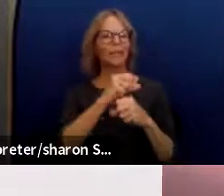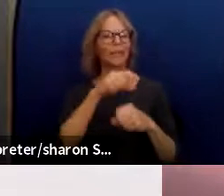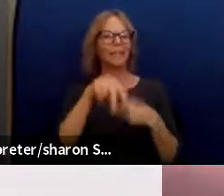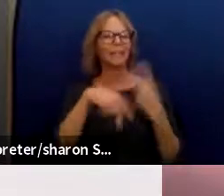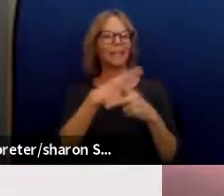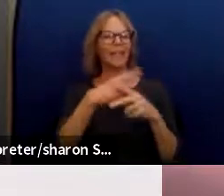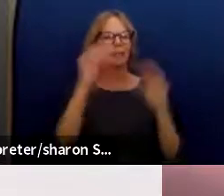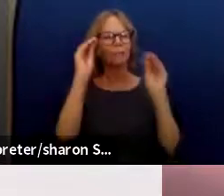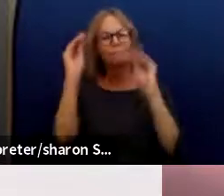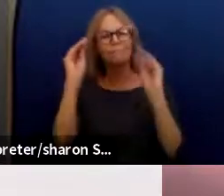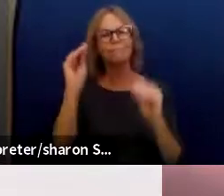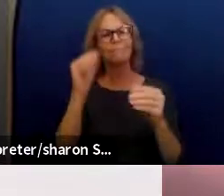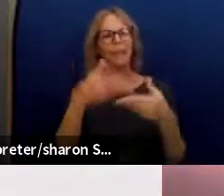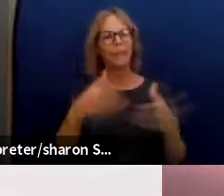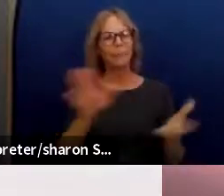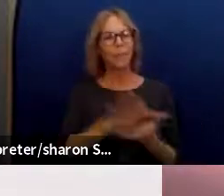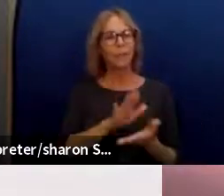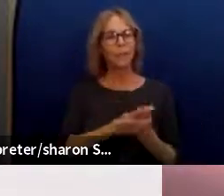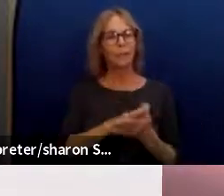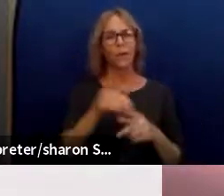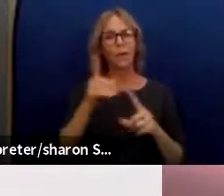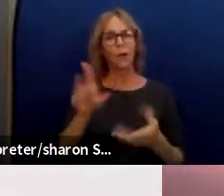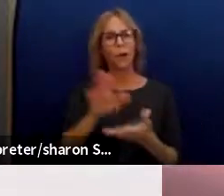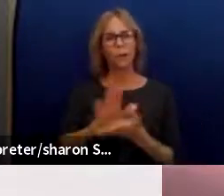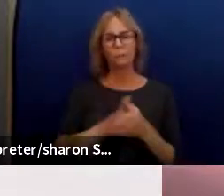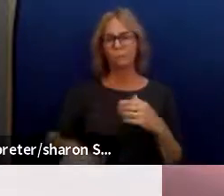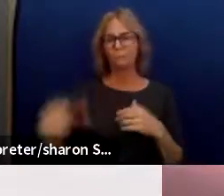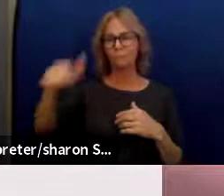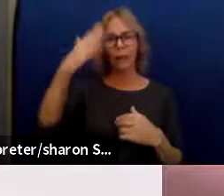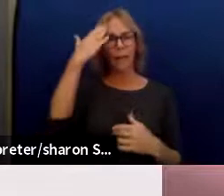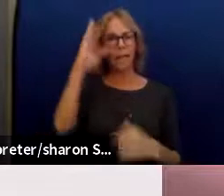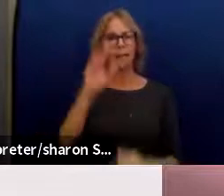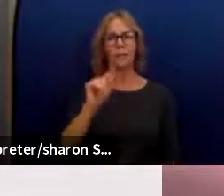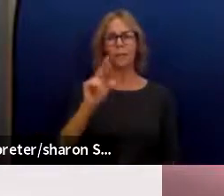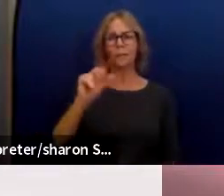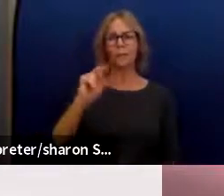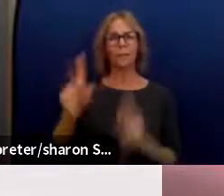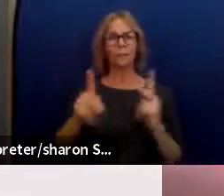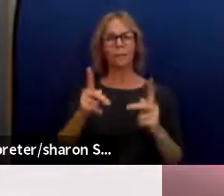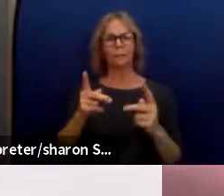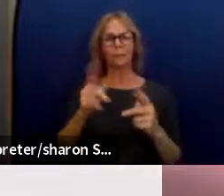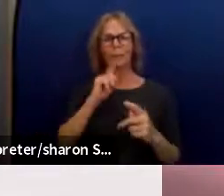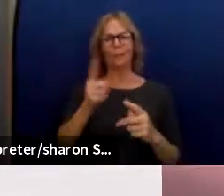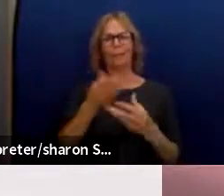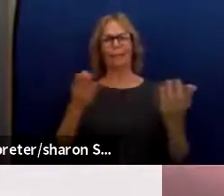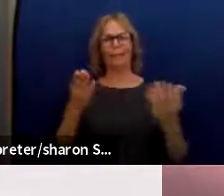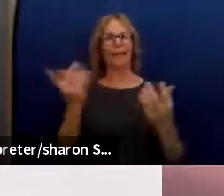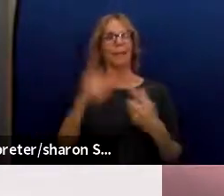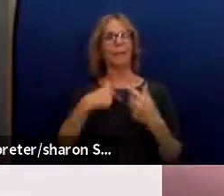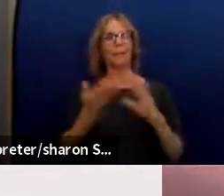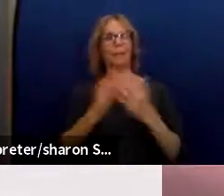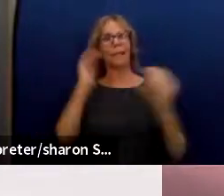going through school, I never even knew that trans people was a thing until I was an adult. So that once I figured that out, that